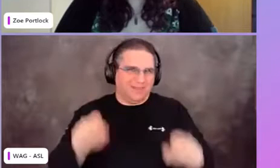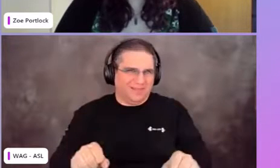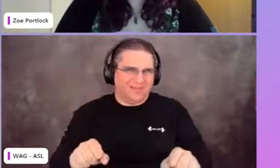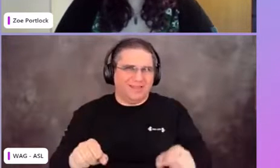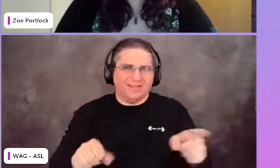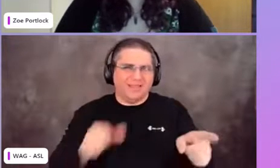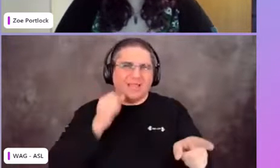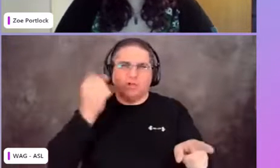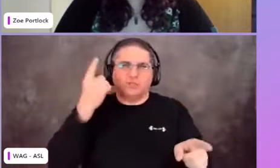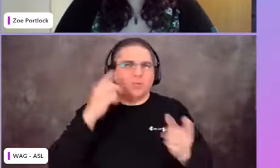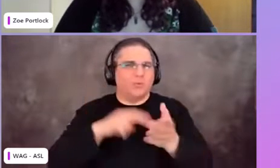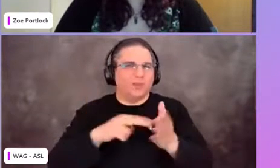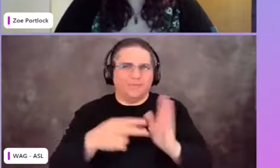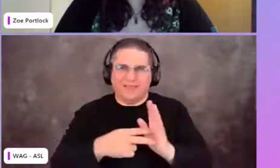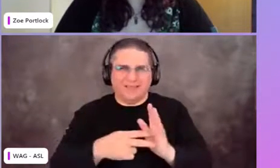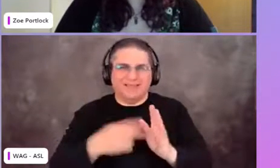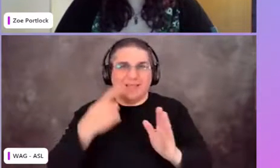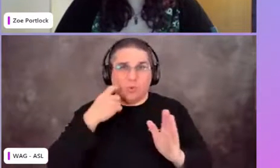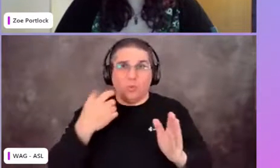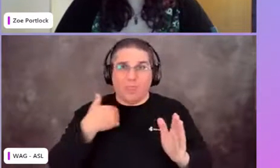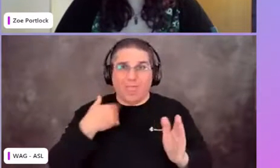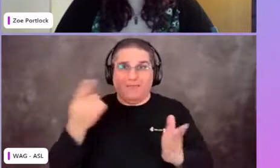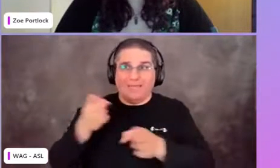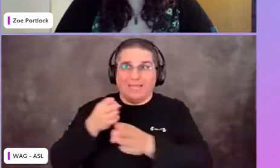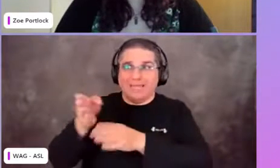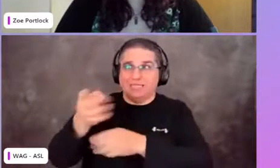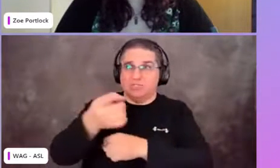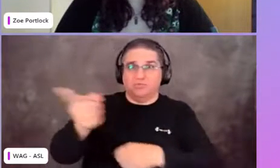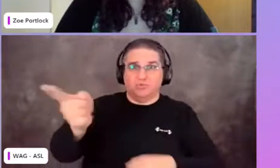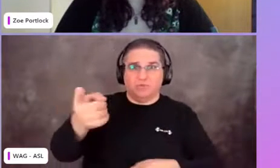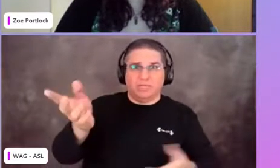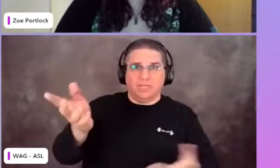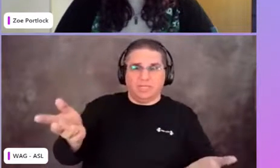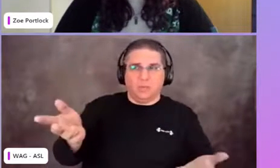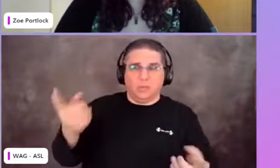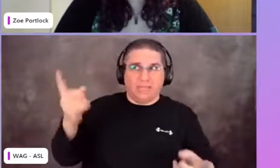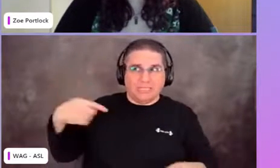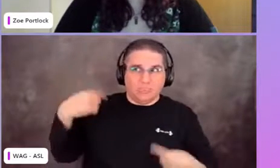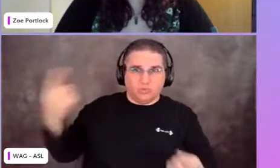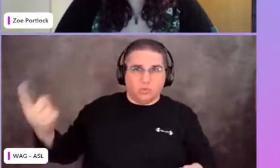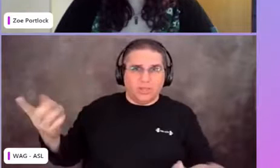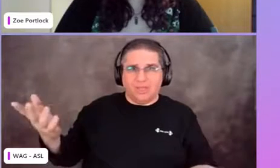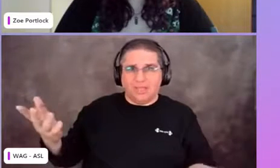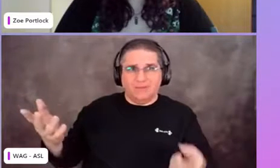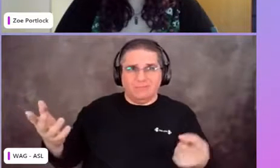company, I always felt it was because they didn't understand fully how to solve accessibility or what exactly